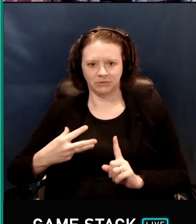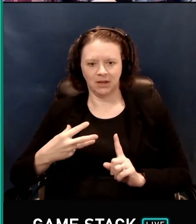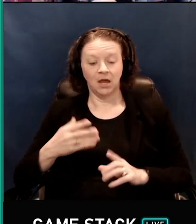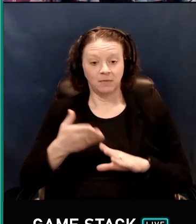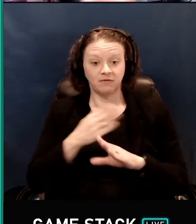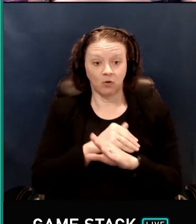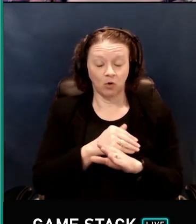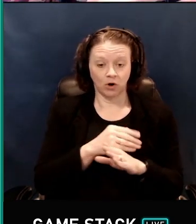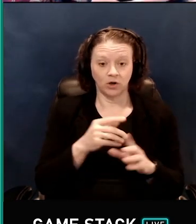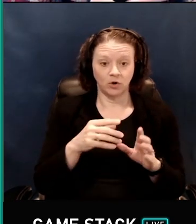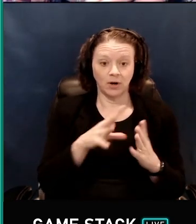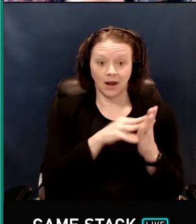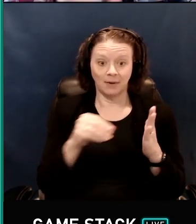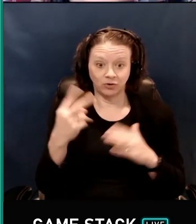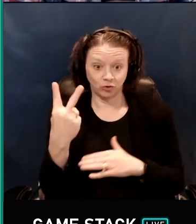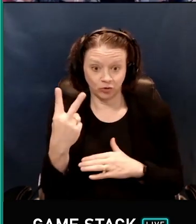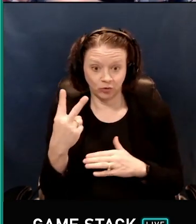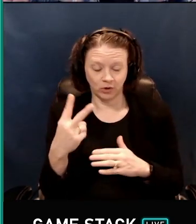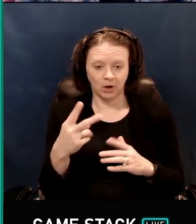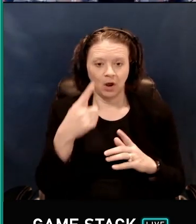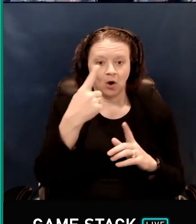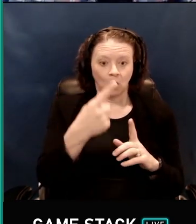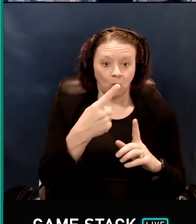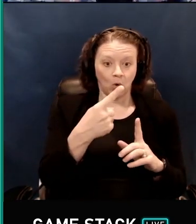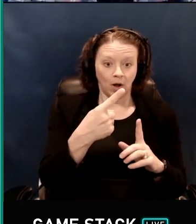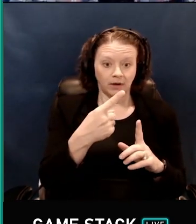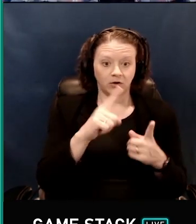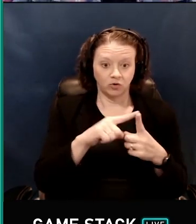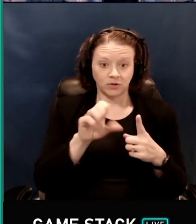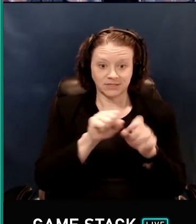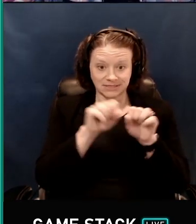you decompress it, then you're copying two megabytes over the PCIe bus or